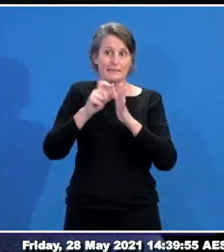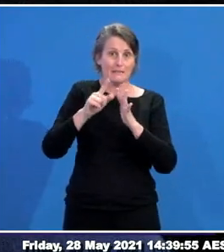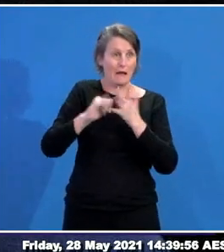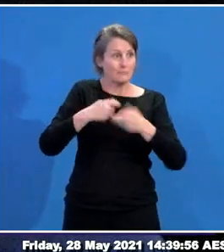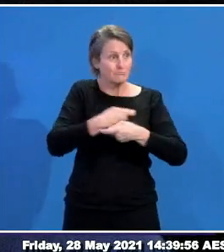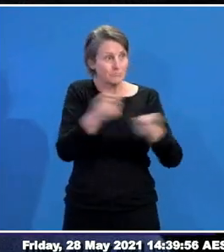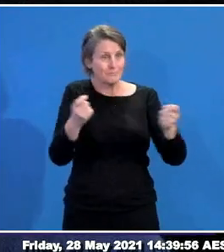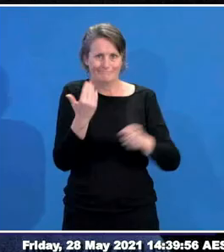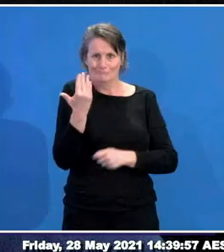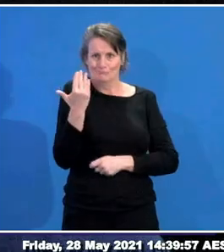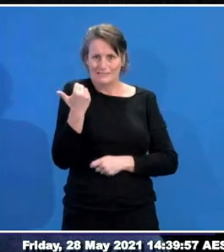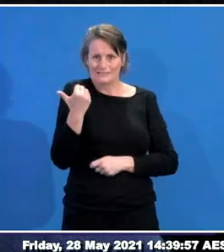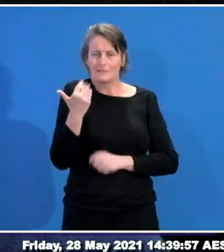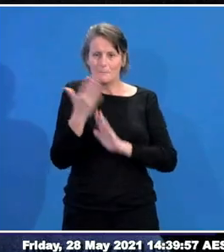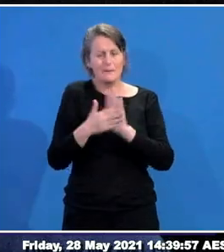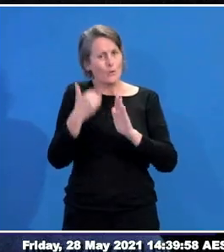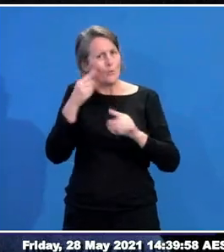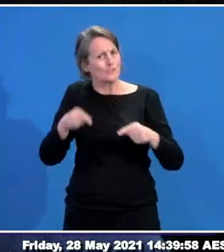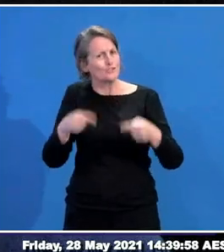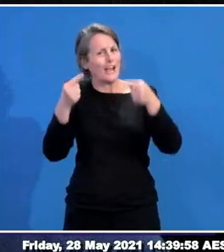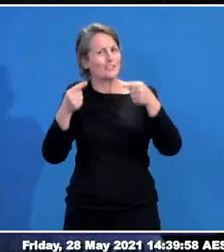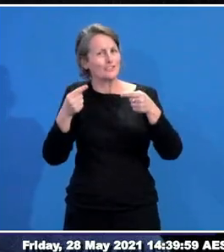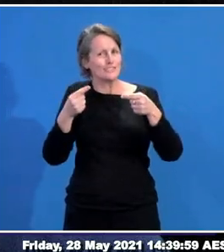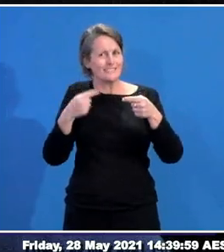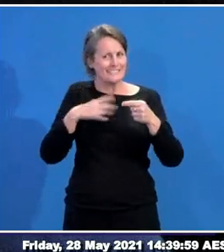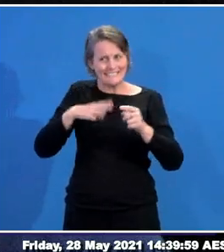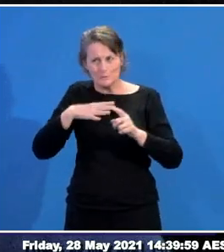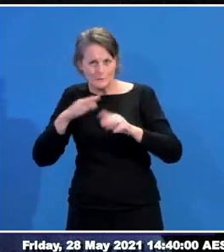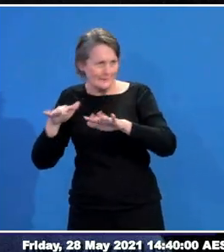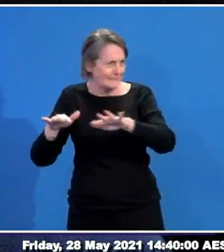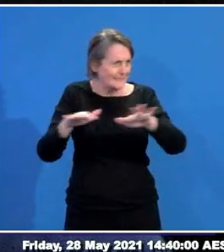I think from the point of view of a national regulatory body there are some